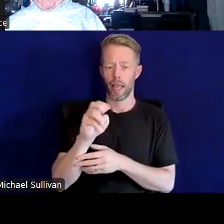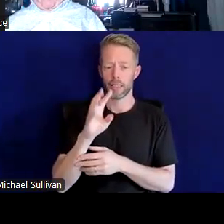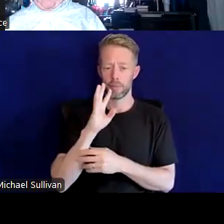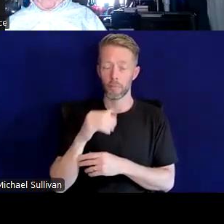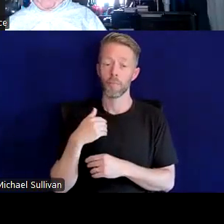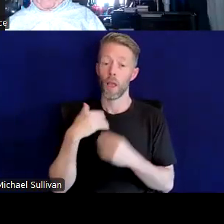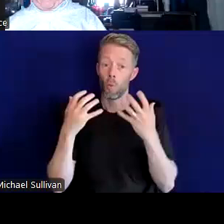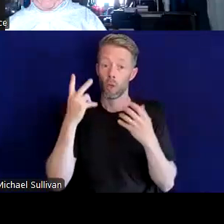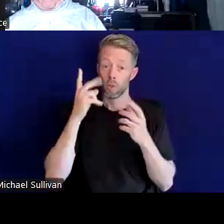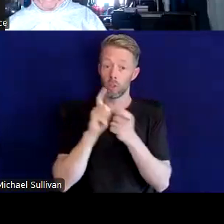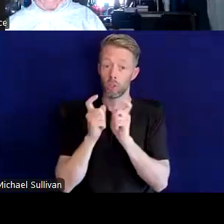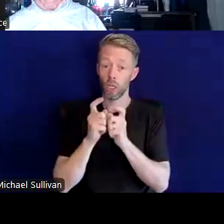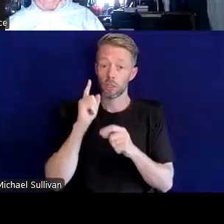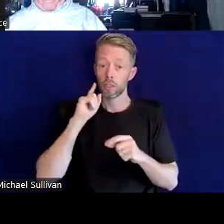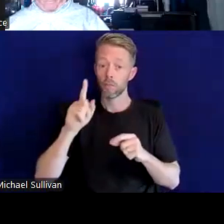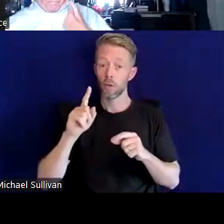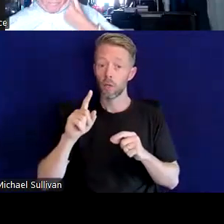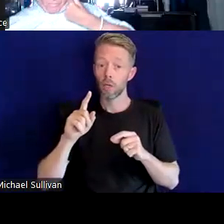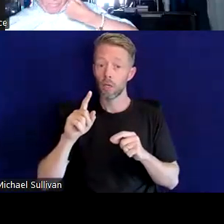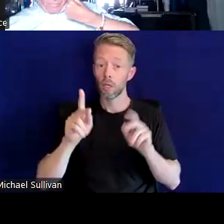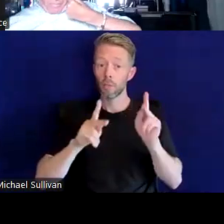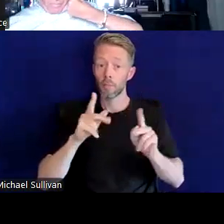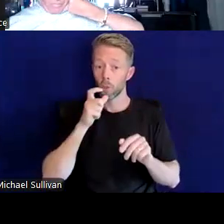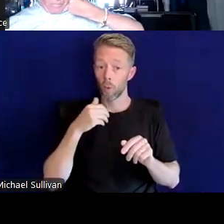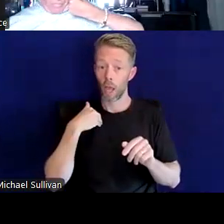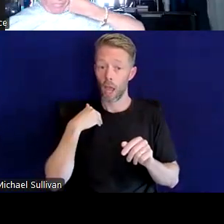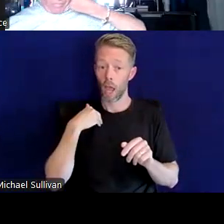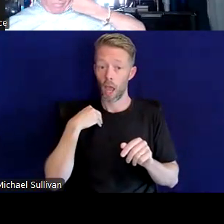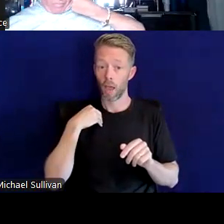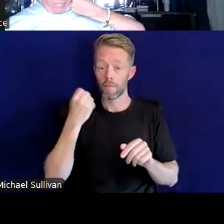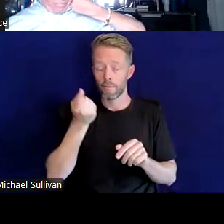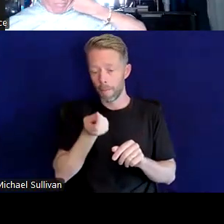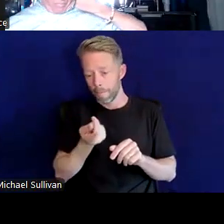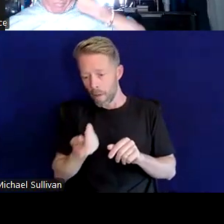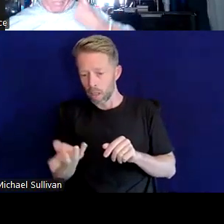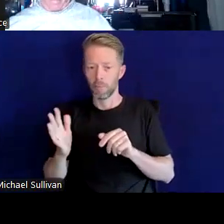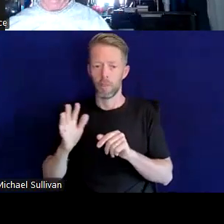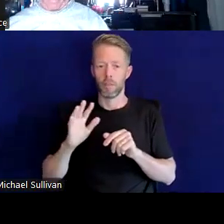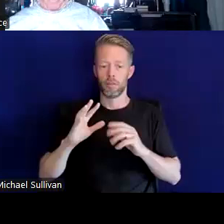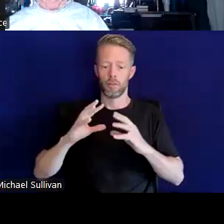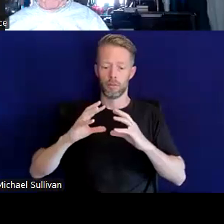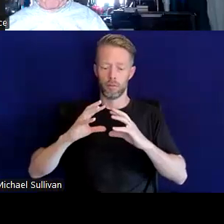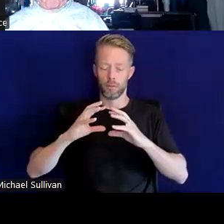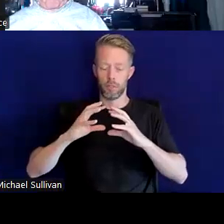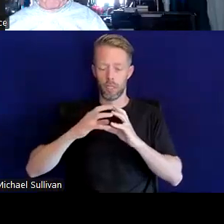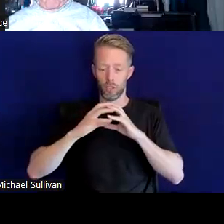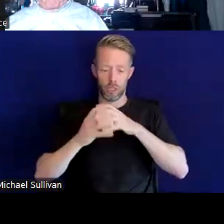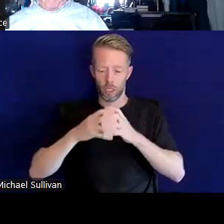lasting change for people with disabilities who have been multiply marginalized, especially those dual diagnosis